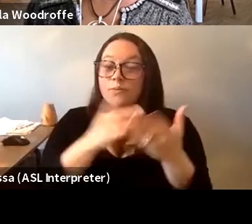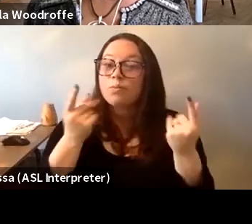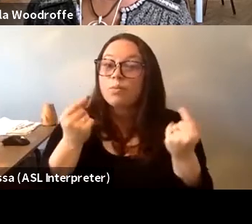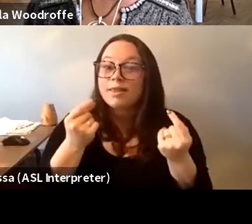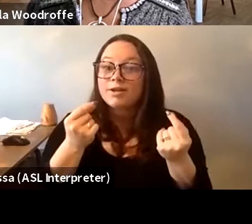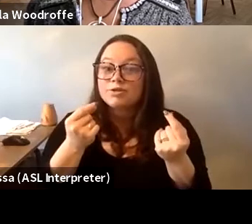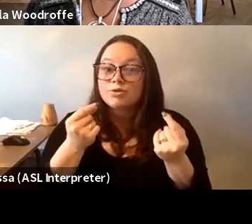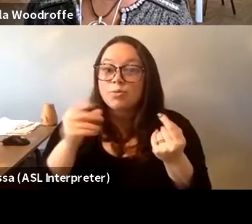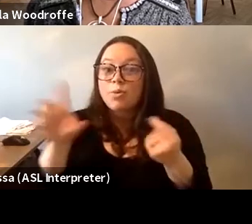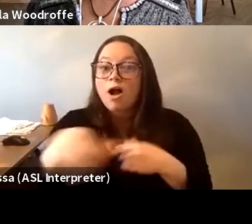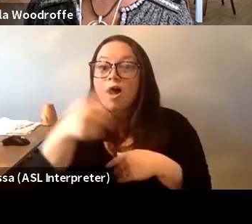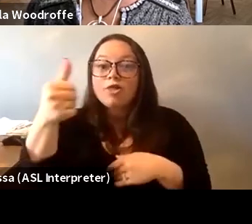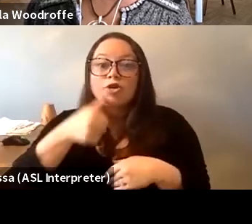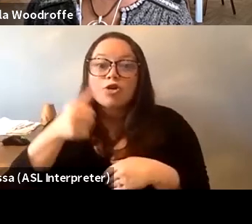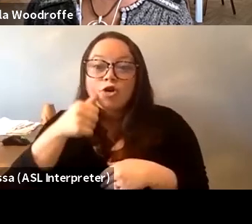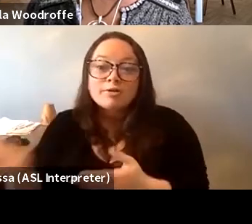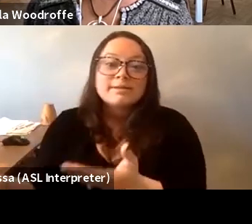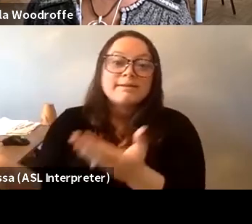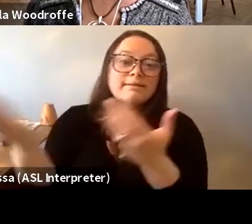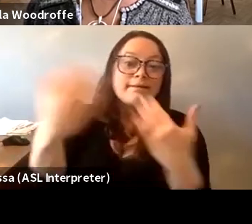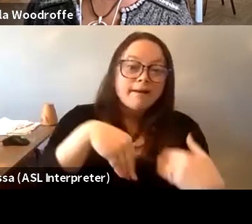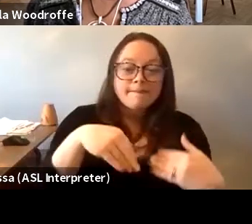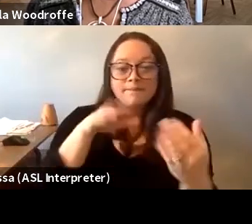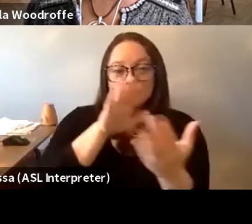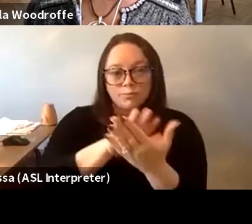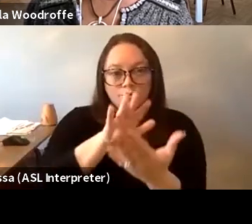Wednesdays. And, you know, they connect, and they talk about